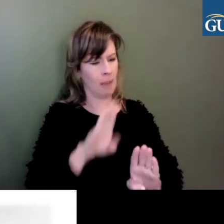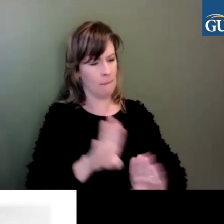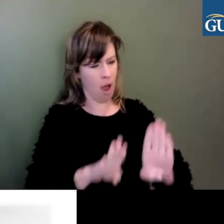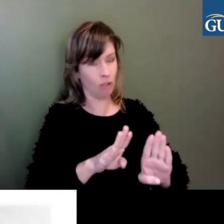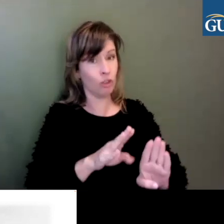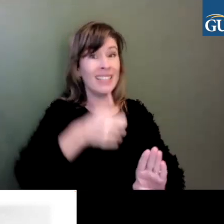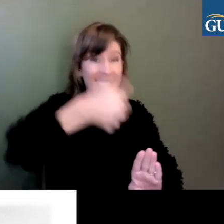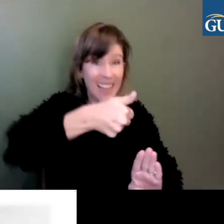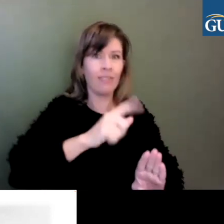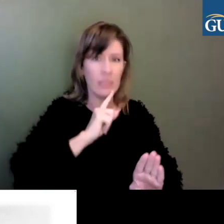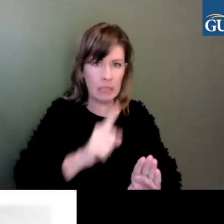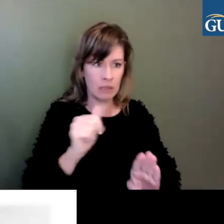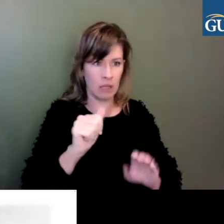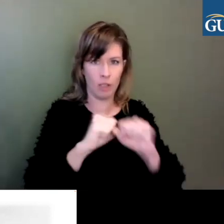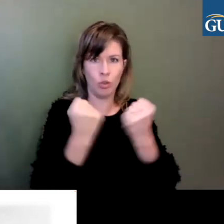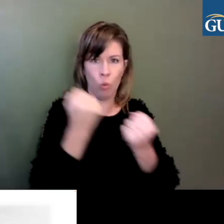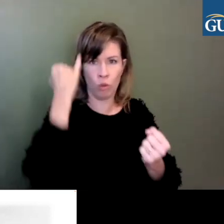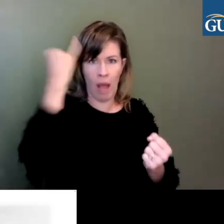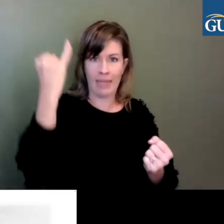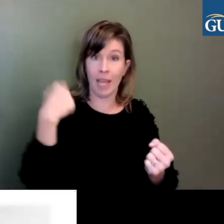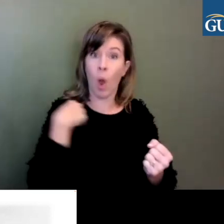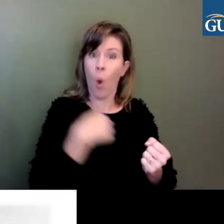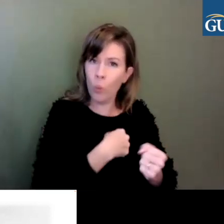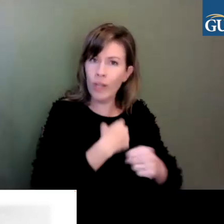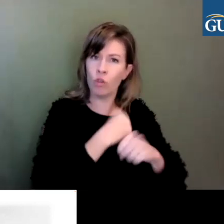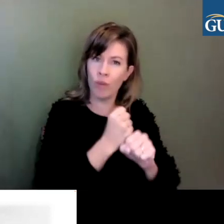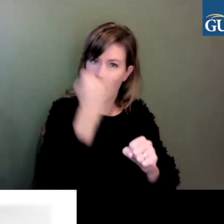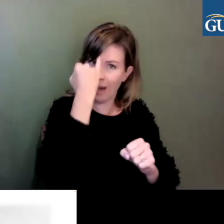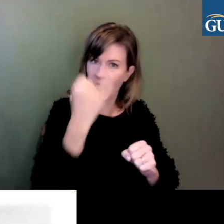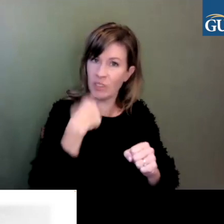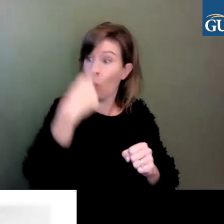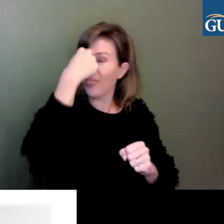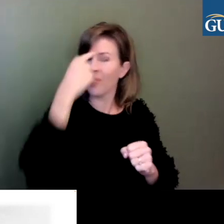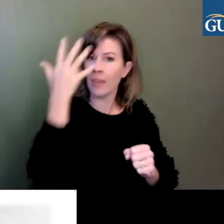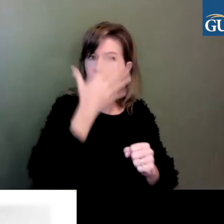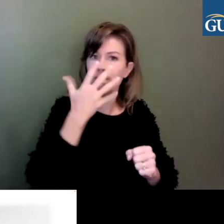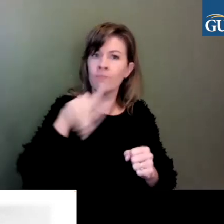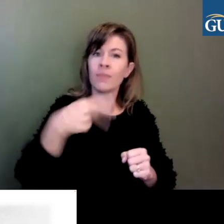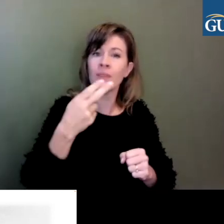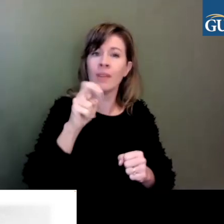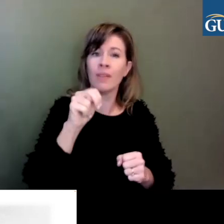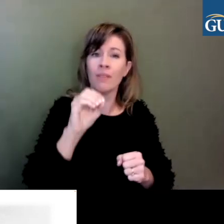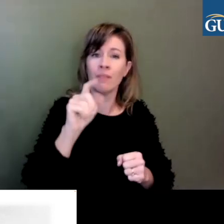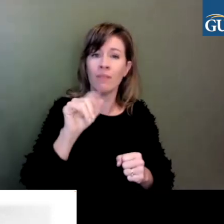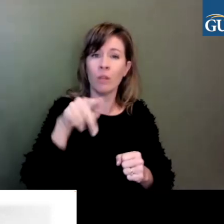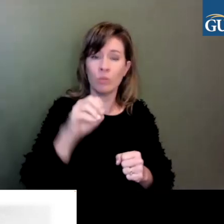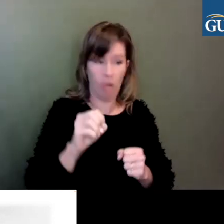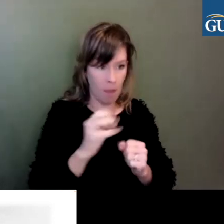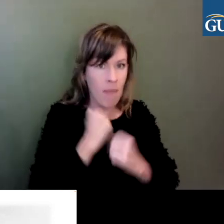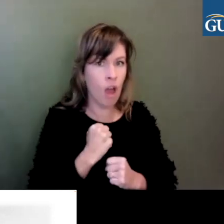we've constructed these kind of ways in which phenotype matters. And because we've constructed these things in a way, it's very hard to kind of just toss them to the side.